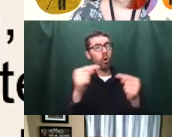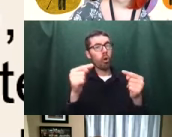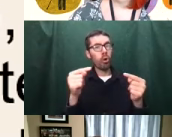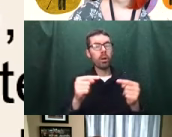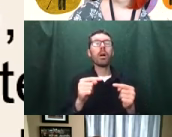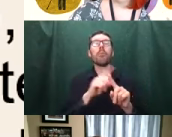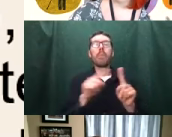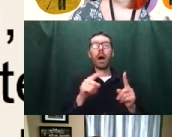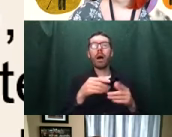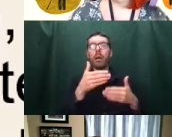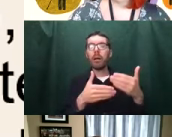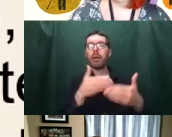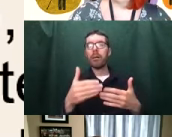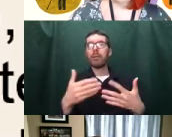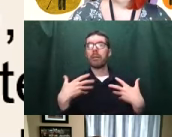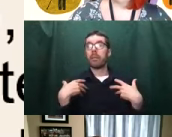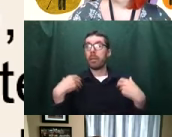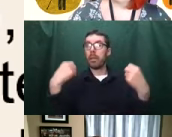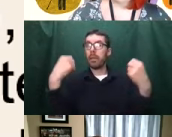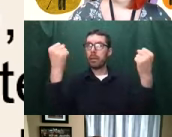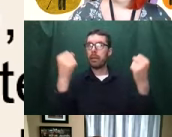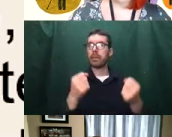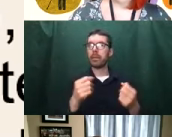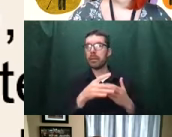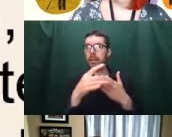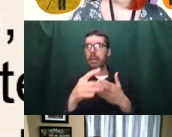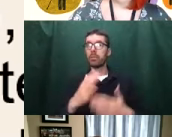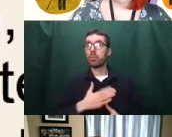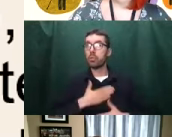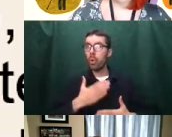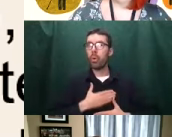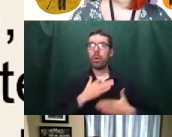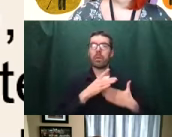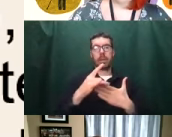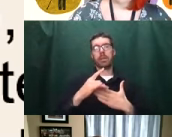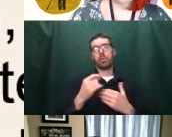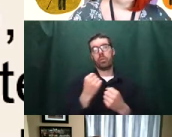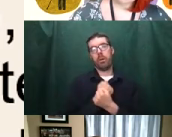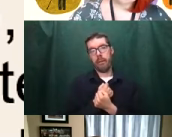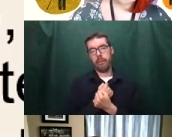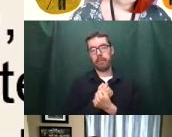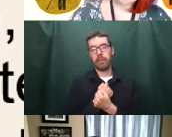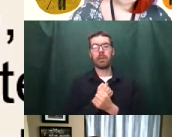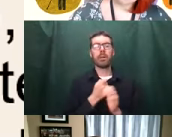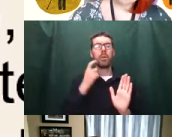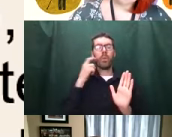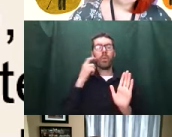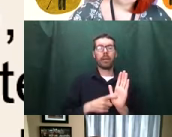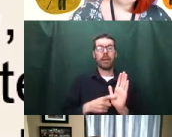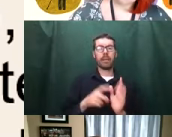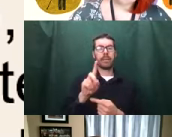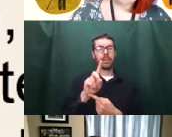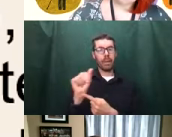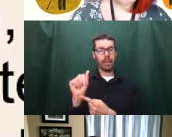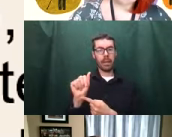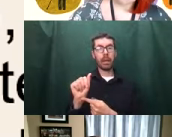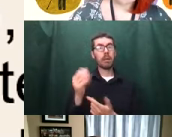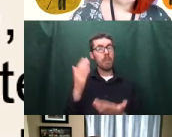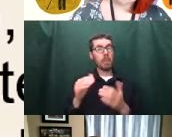in healing, joy and love. To recognize that disability may be identifiable or not, may